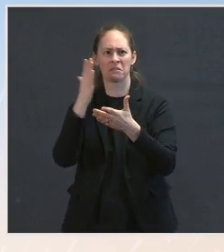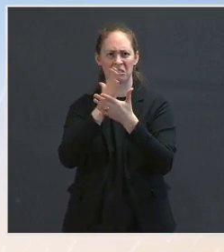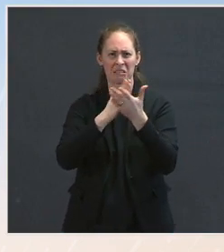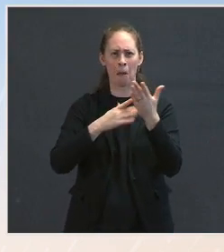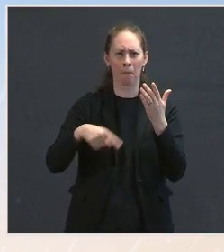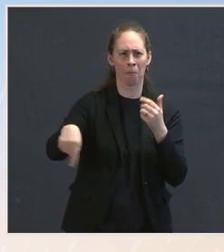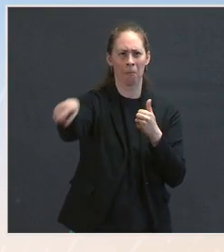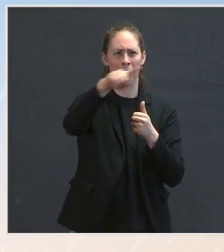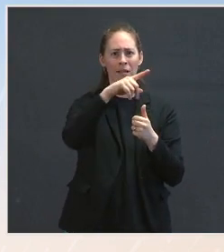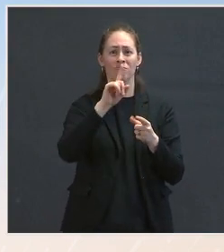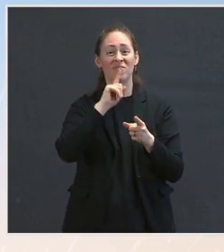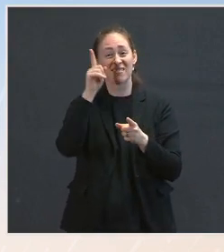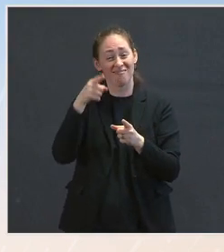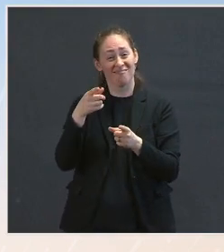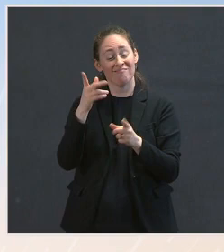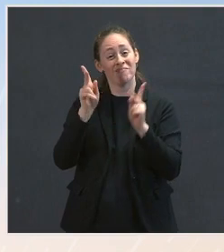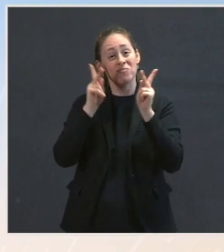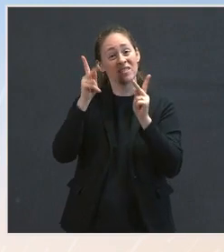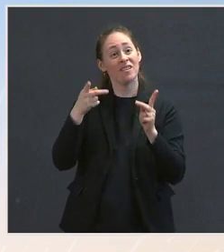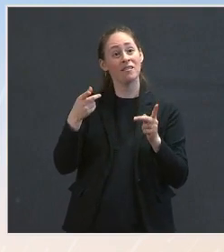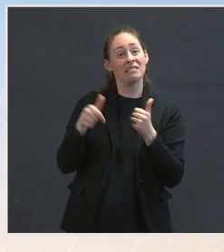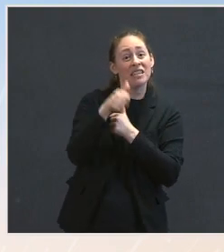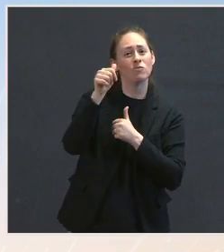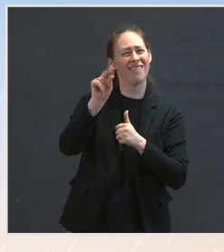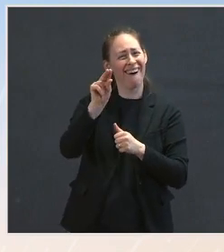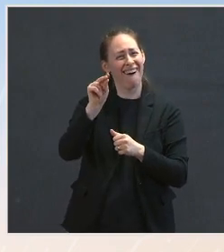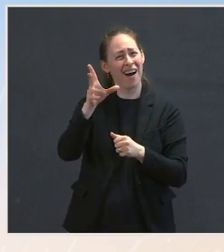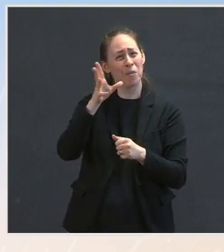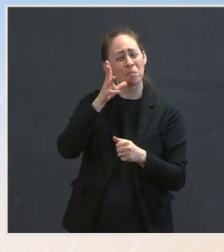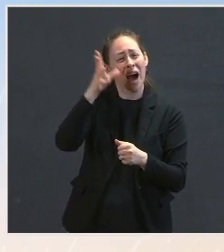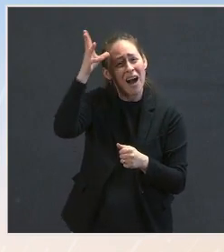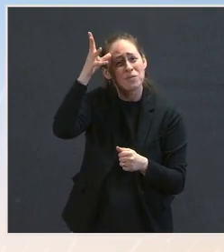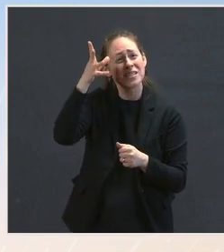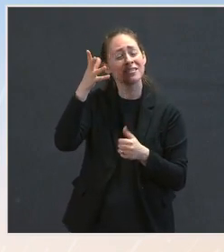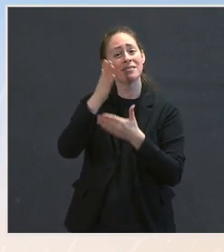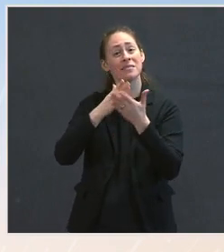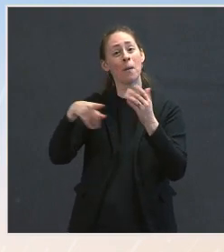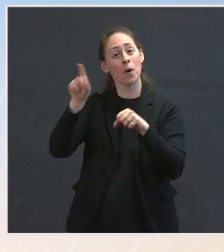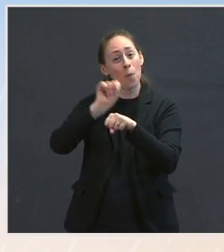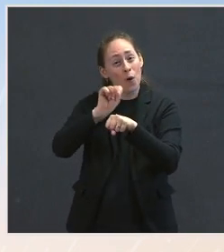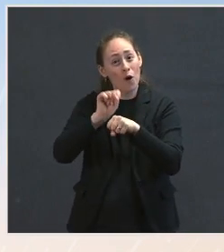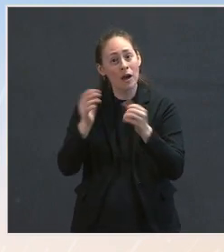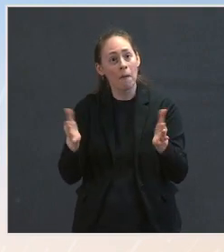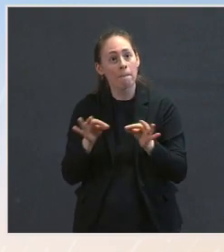essential work during the pandemic. So the Department of Homeland Security has put in place interim enforcement priorities